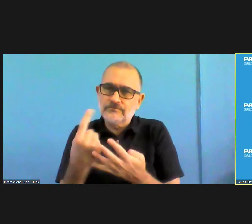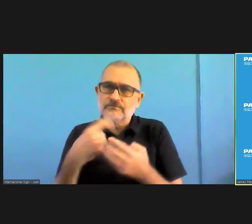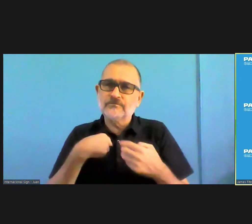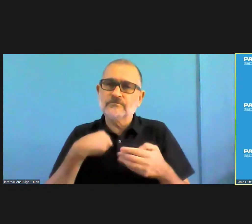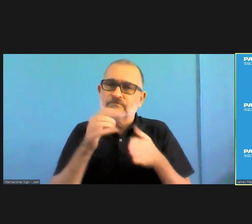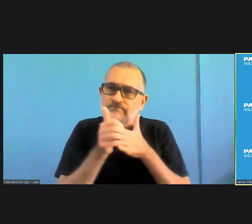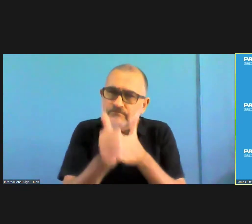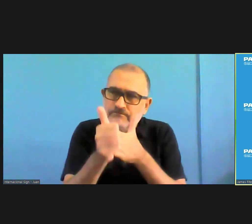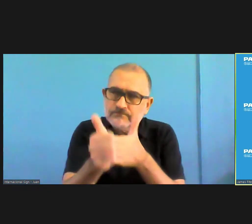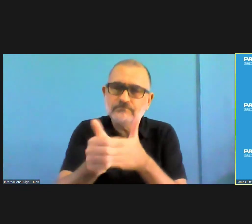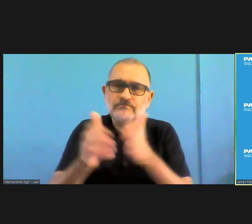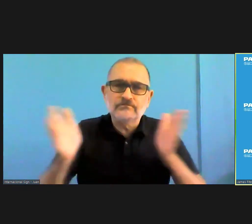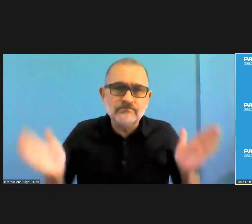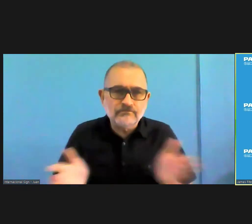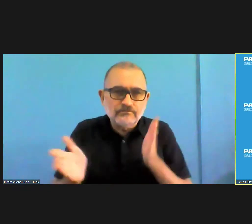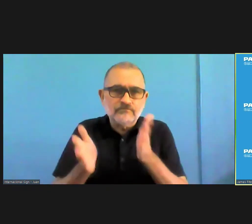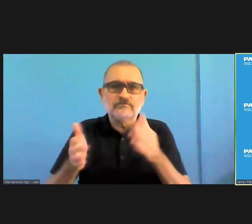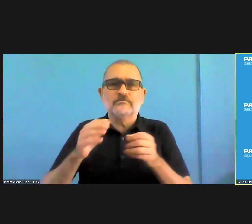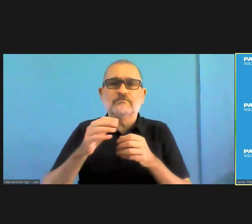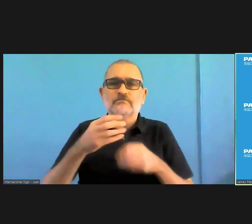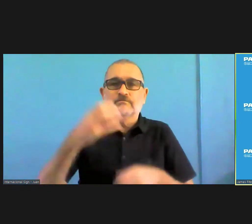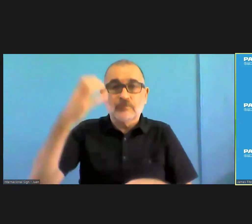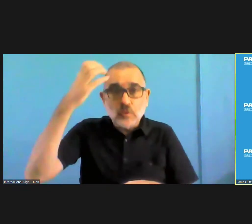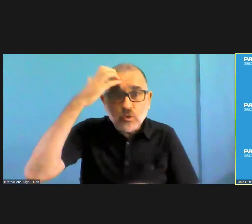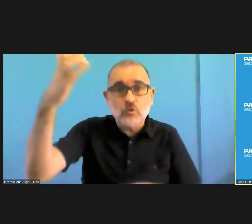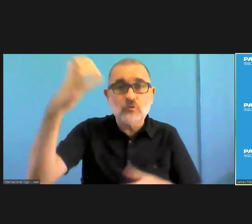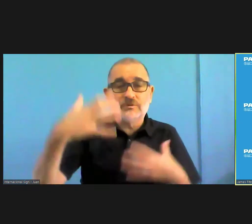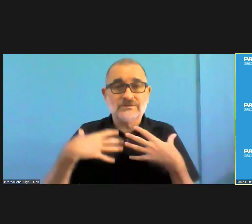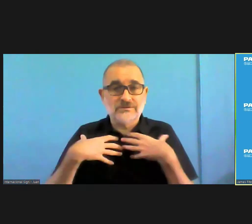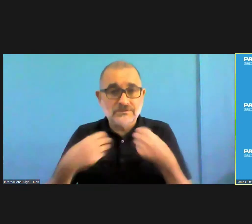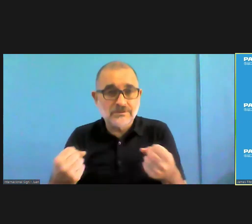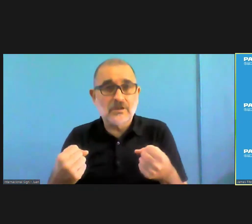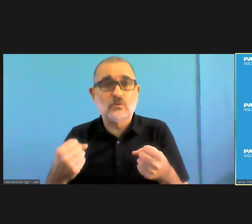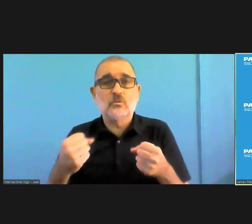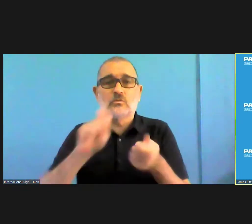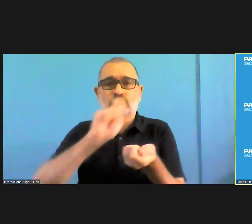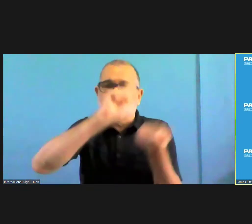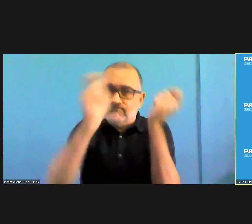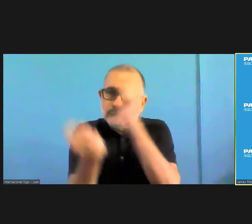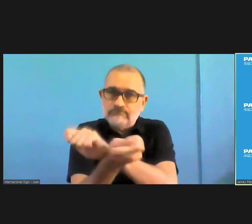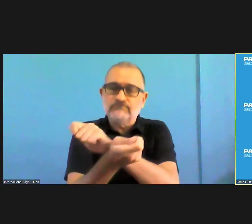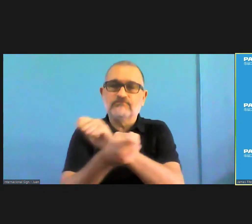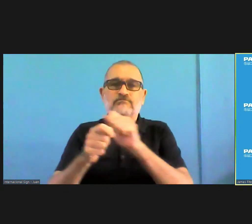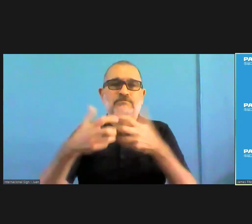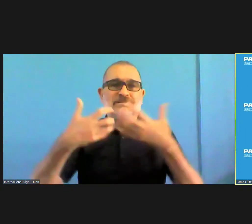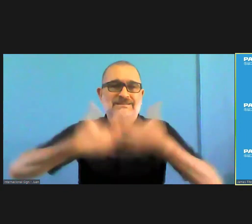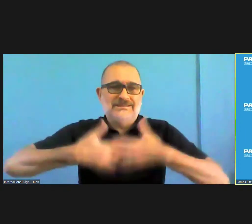The first area of work that we're really looking at is to accelerate our agenda in the transformation of health